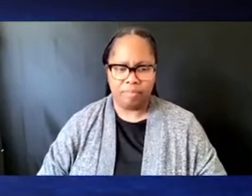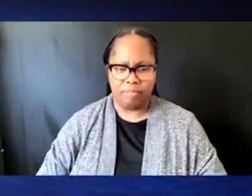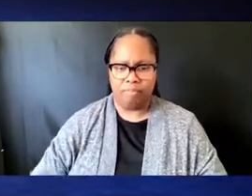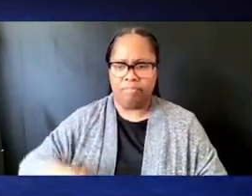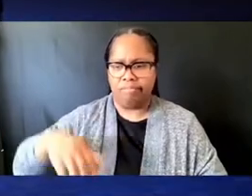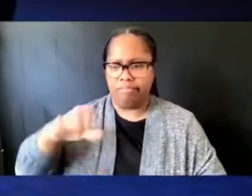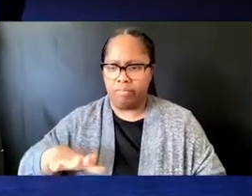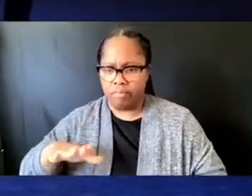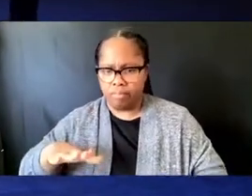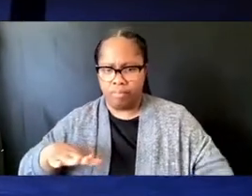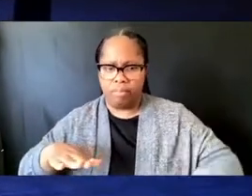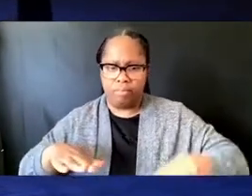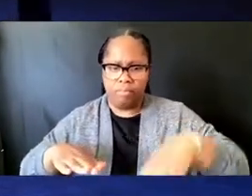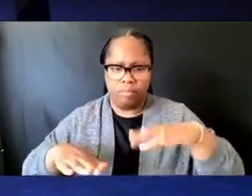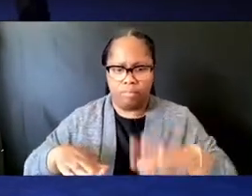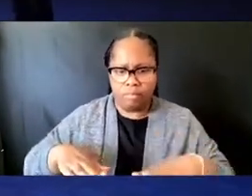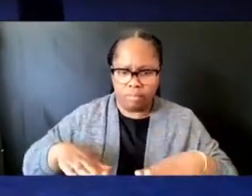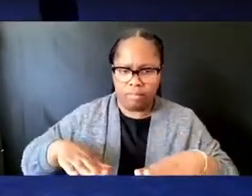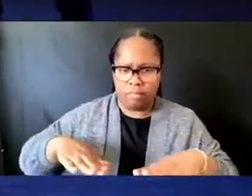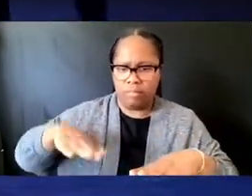(feet stomping)